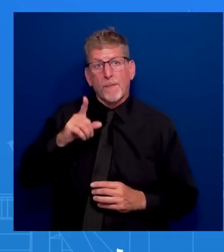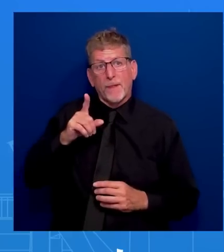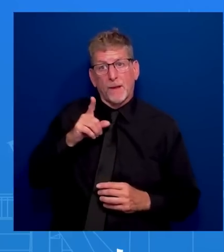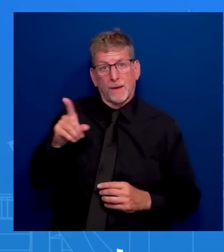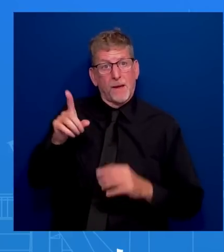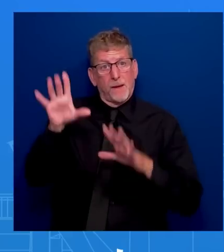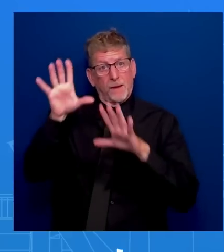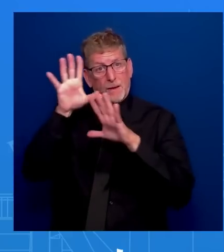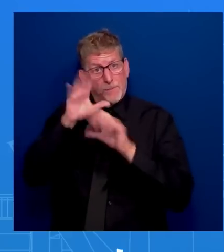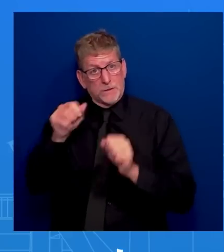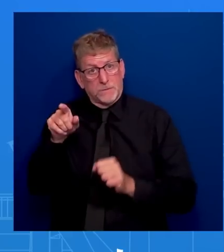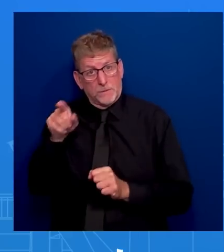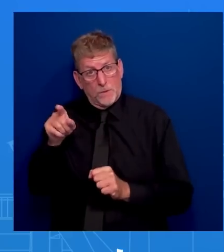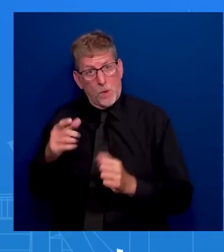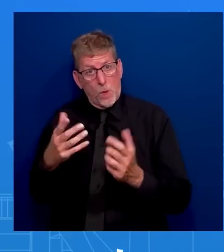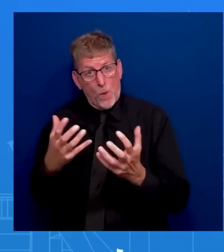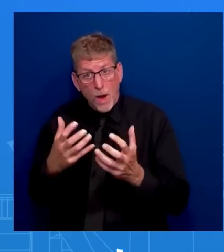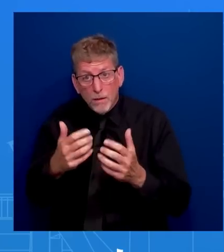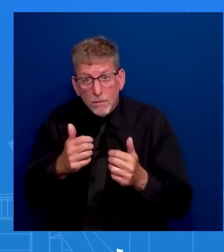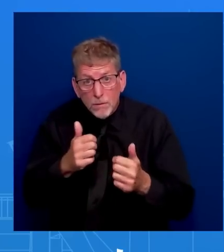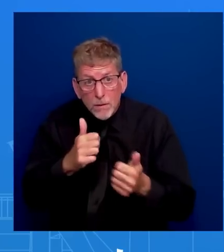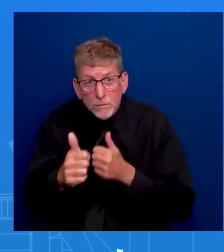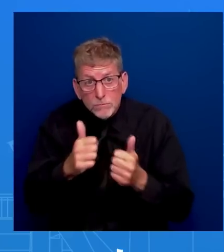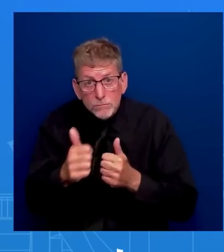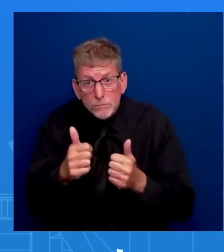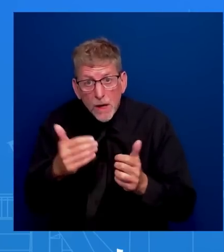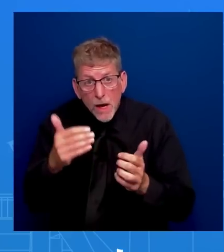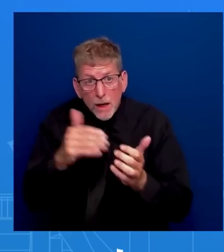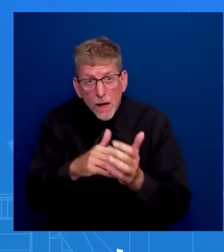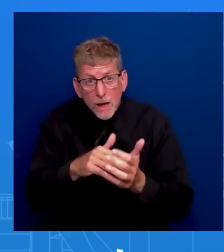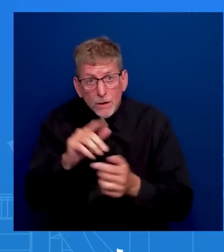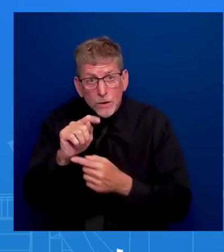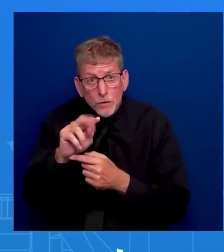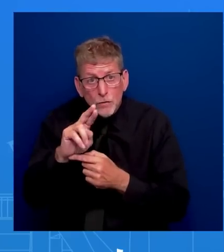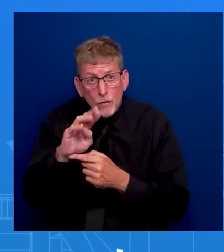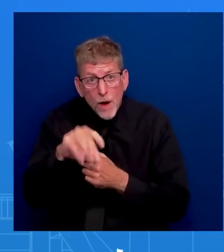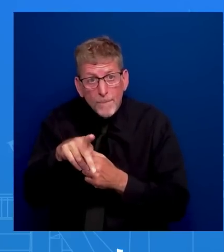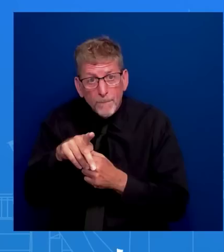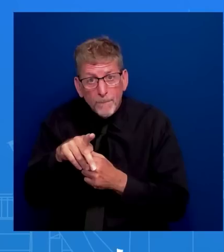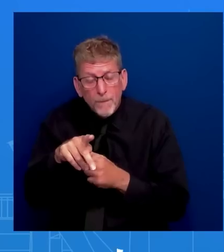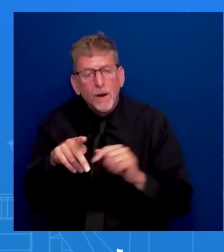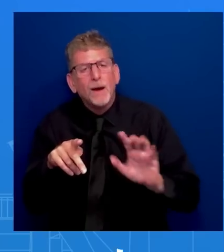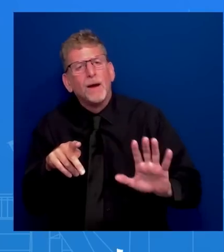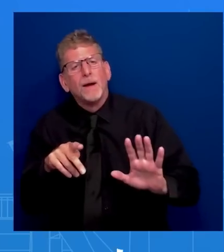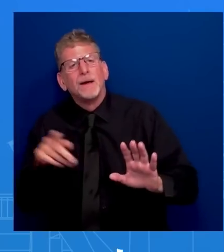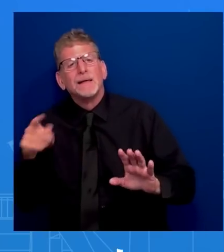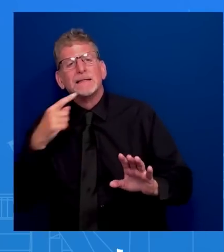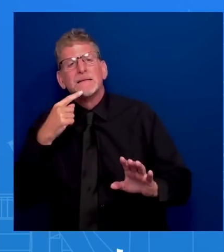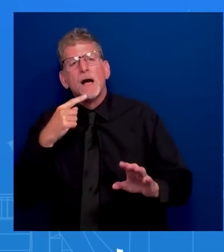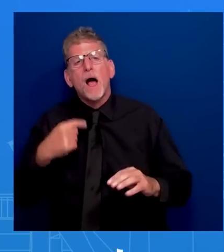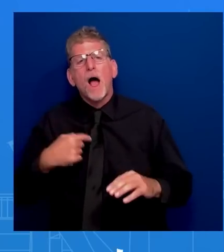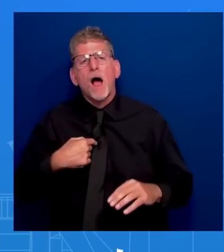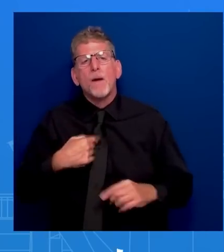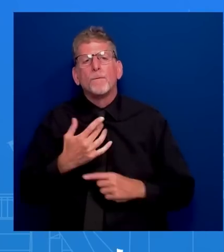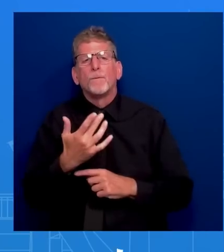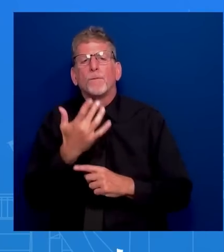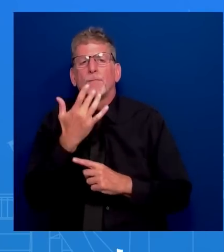Ms. Jean-Pierre: -- I'm not -- The Press: -- a quote from the President: In "the next election, I'd be very fortunate if I had that same man running against me." Does he still think that? Ms. Jean-Pierre: All I can tell you, Peter,